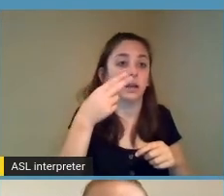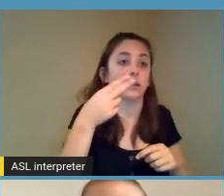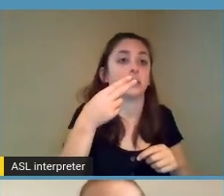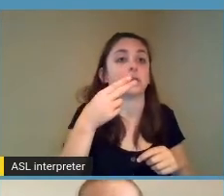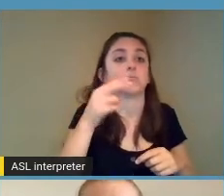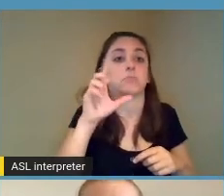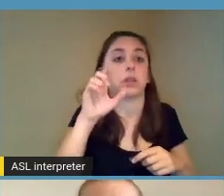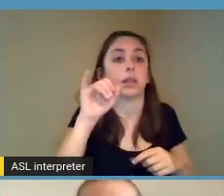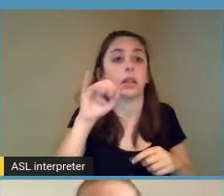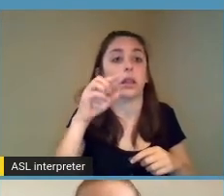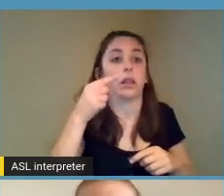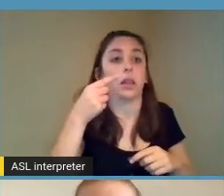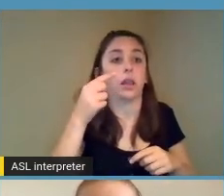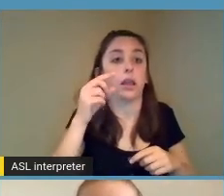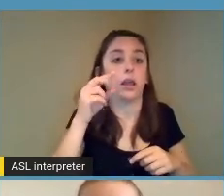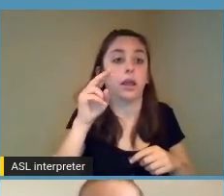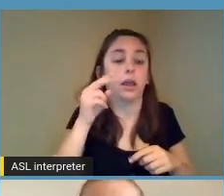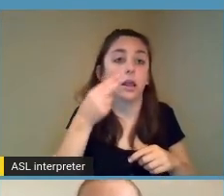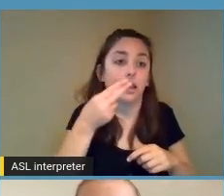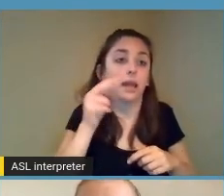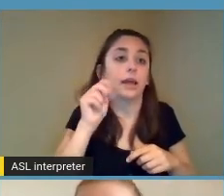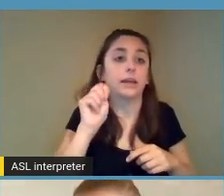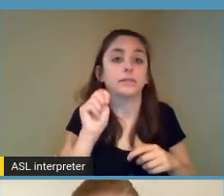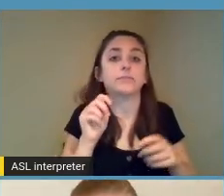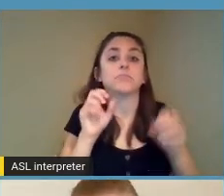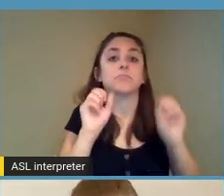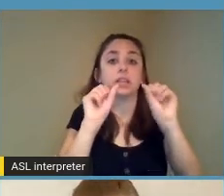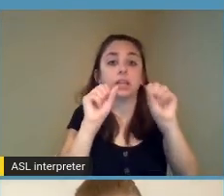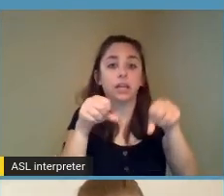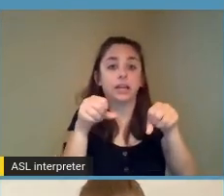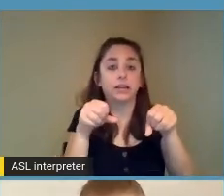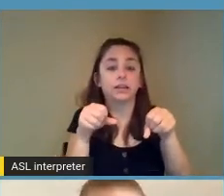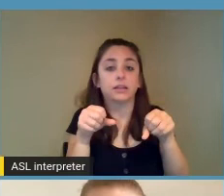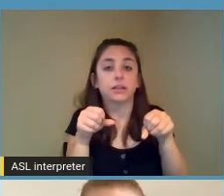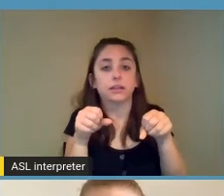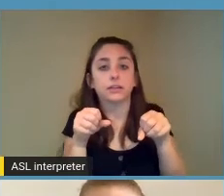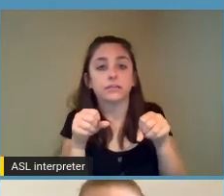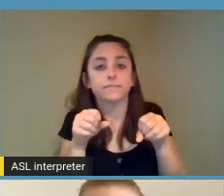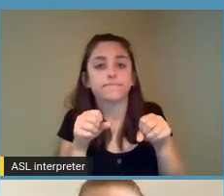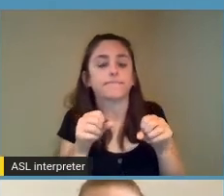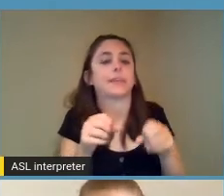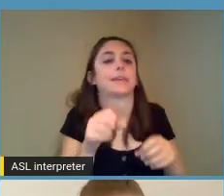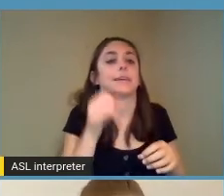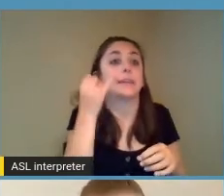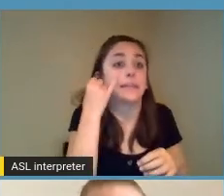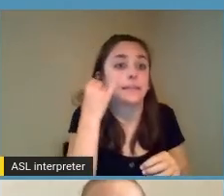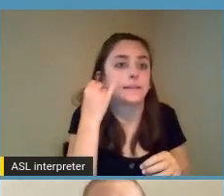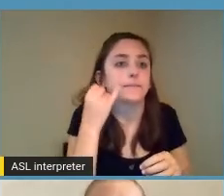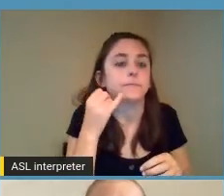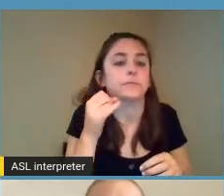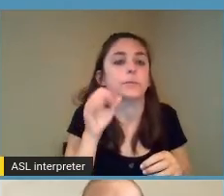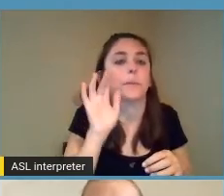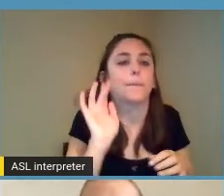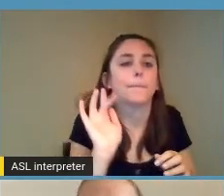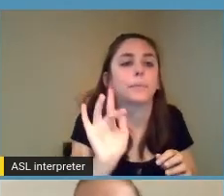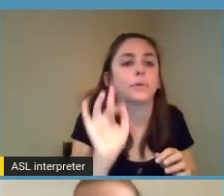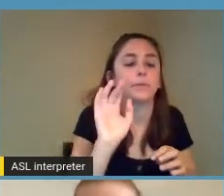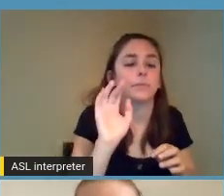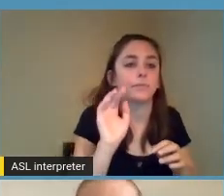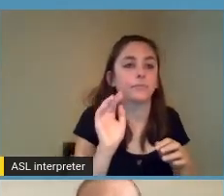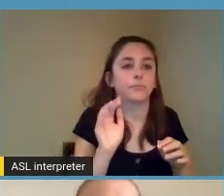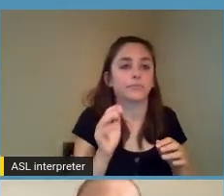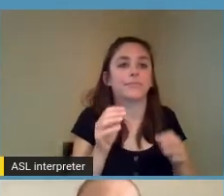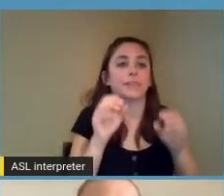cut out you can see right here if I hit backspace it will automatically cut out that word. So